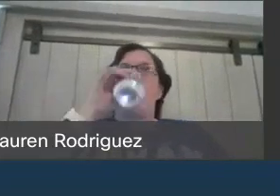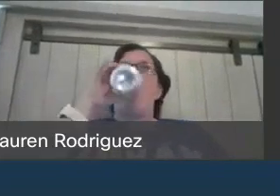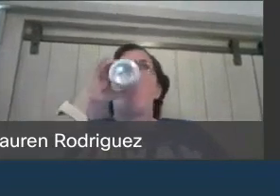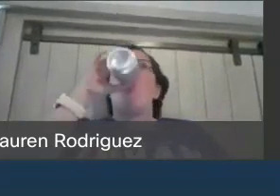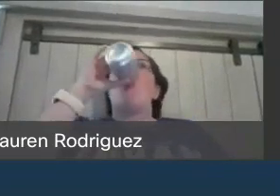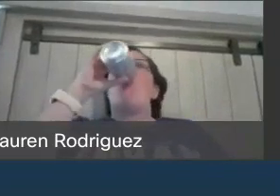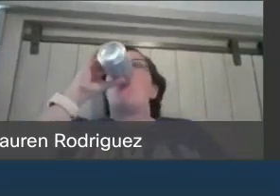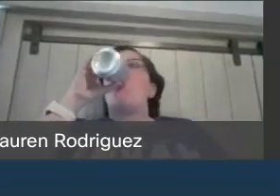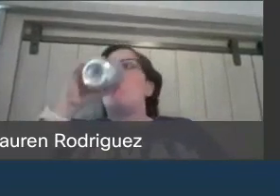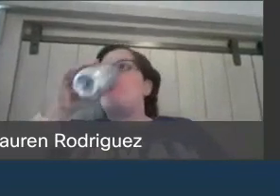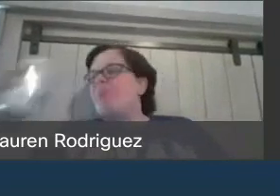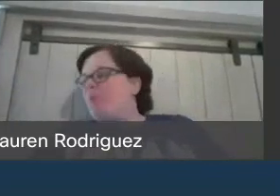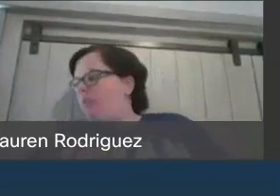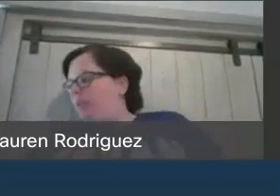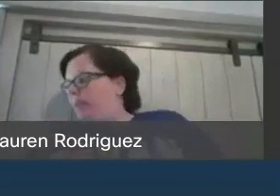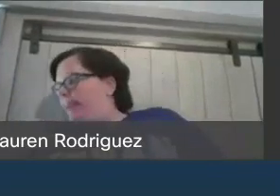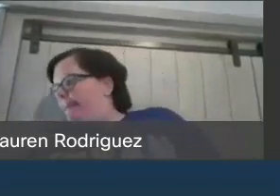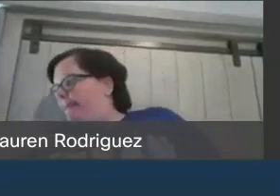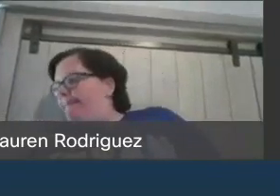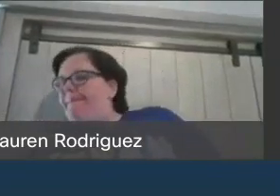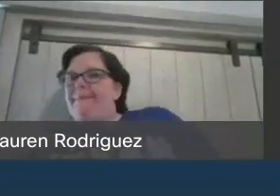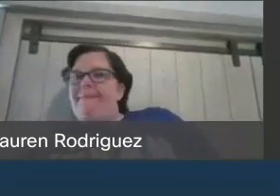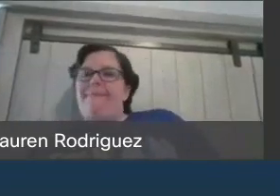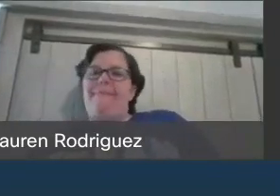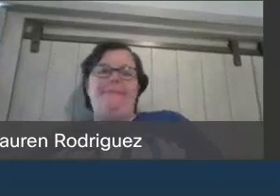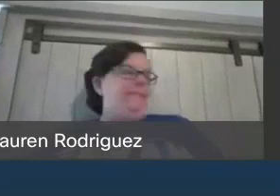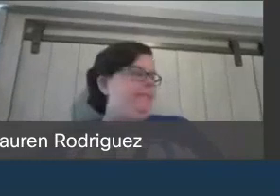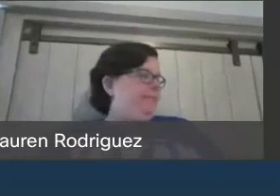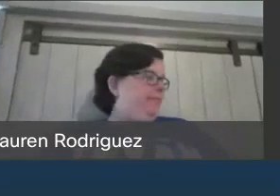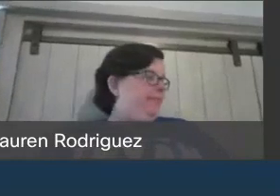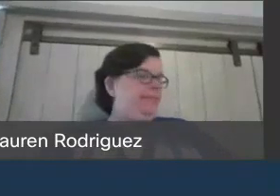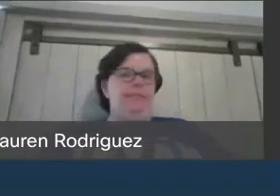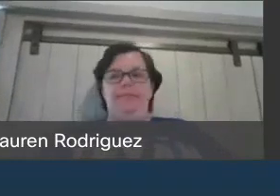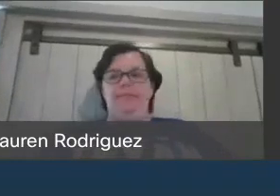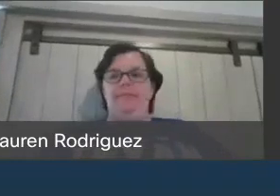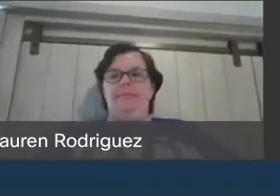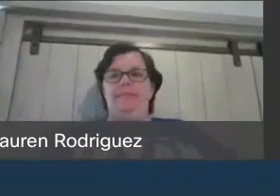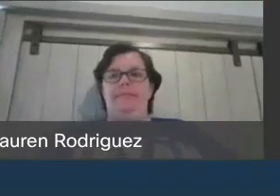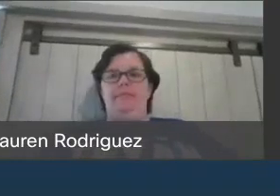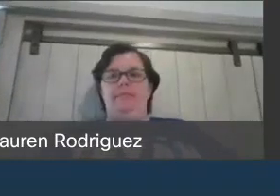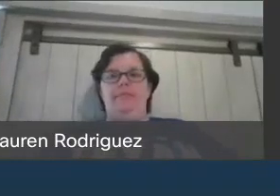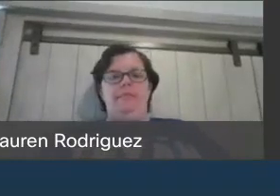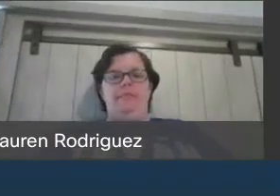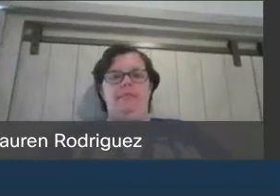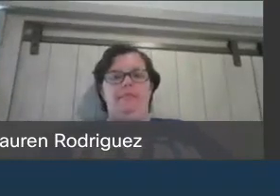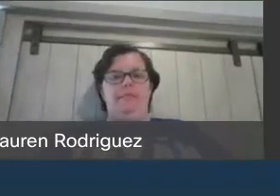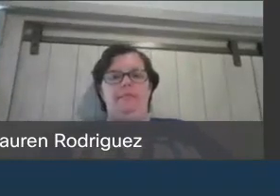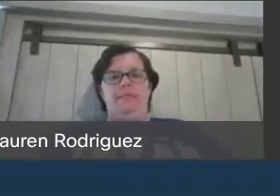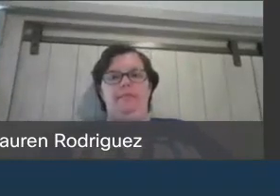from the treatment records that document the applicant's symptoms and functioning. So you're still referring to treatment records within MSR.